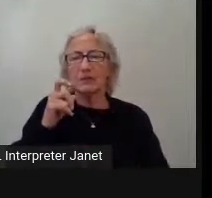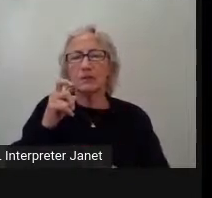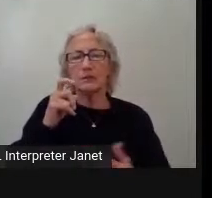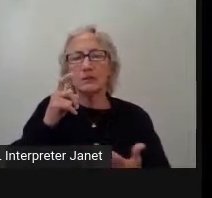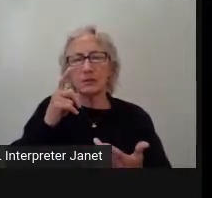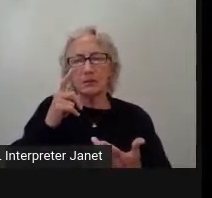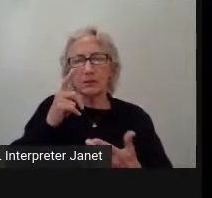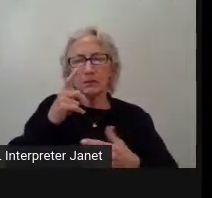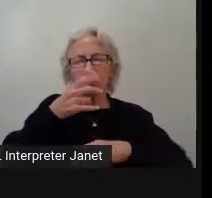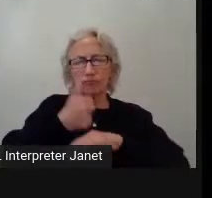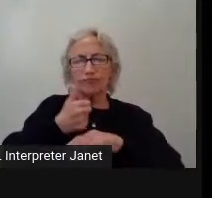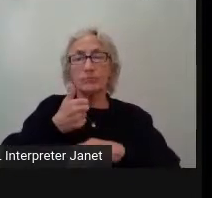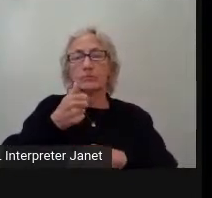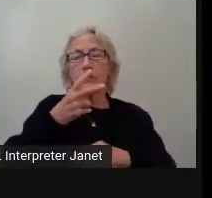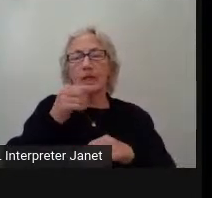From the back and for Joomla administrator we